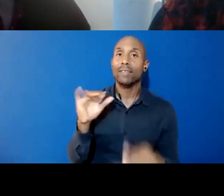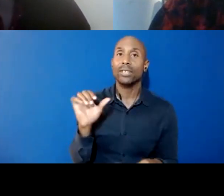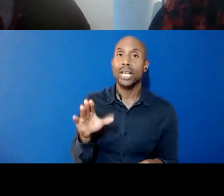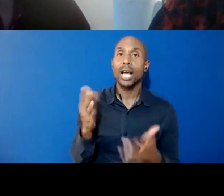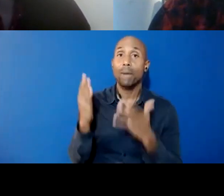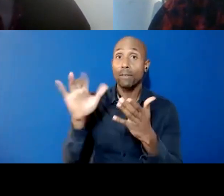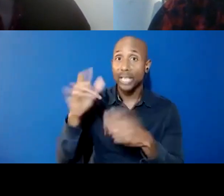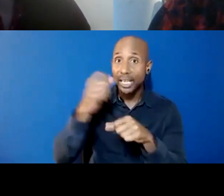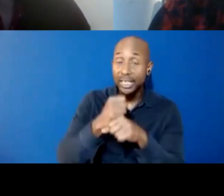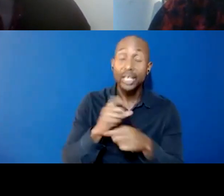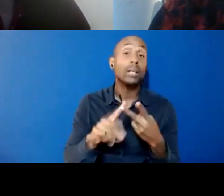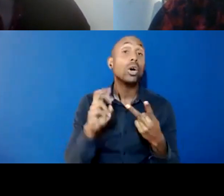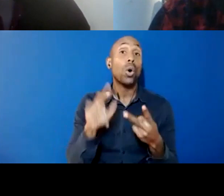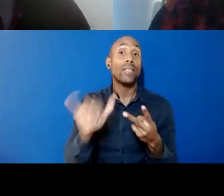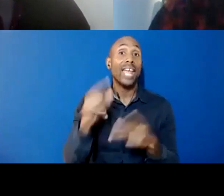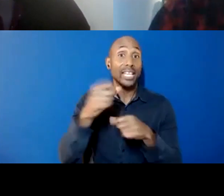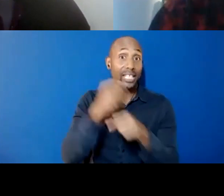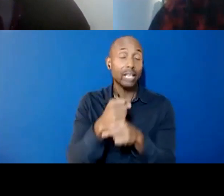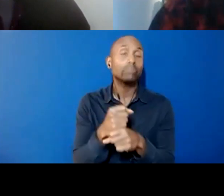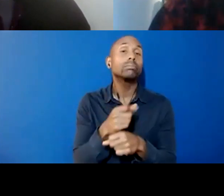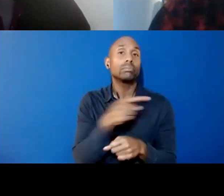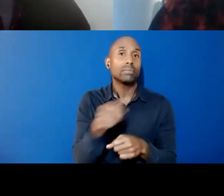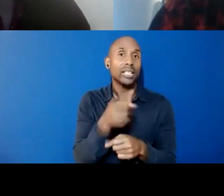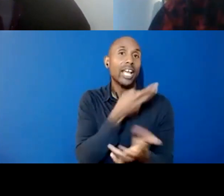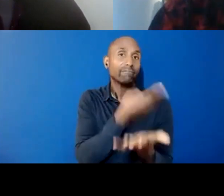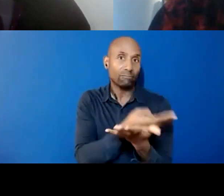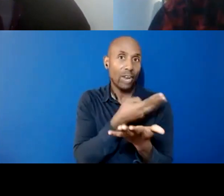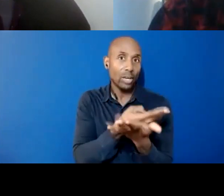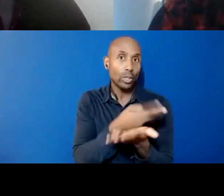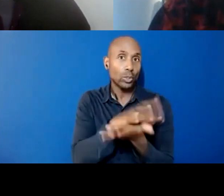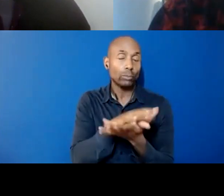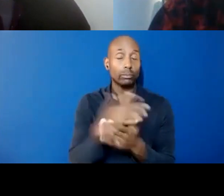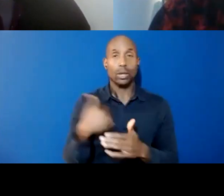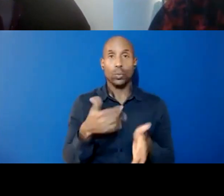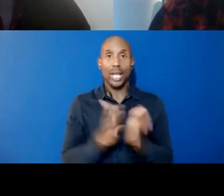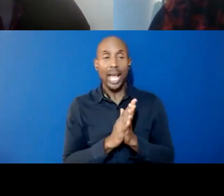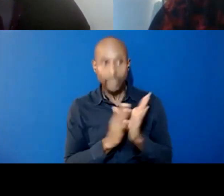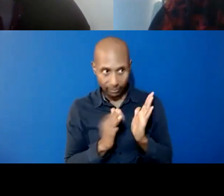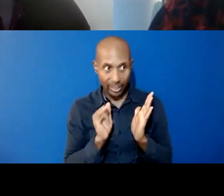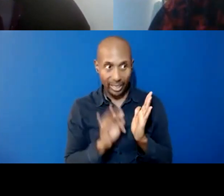school for that year, we ask they defer the opportunities and take the Watson as a really